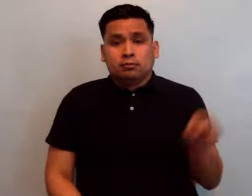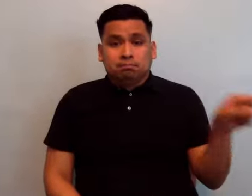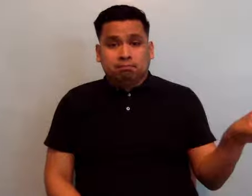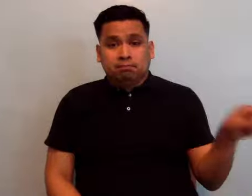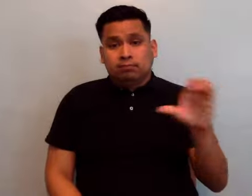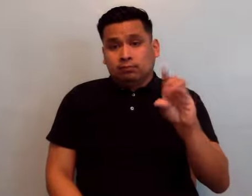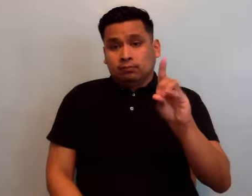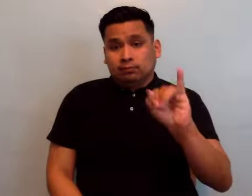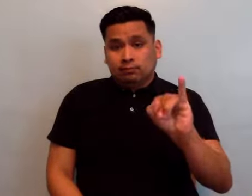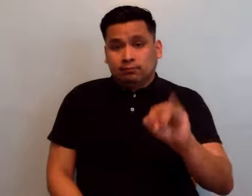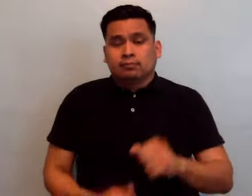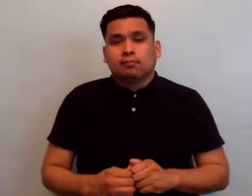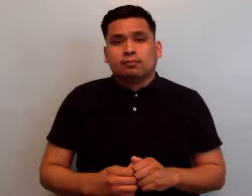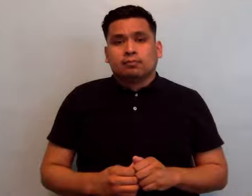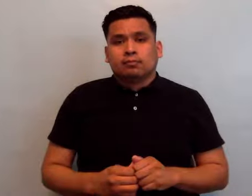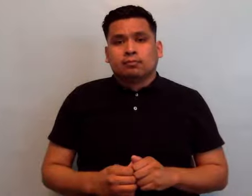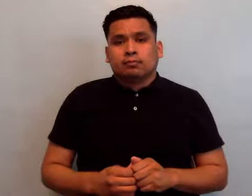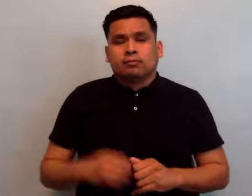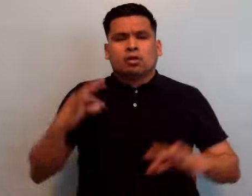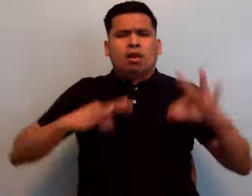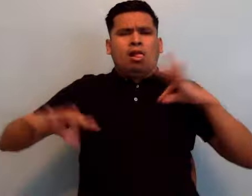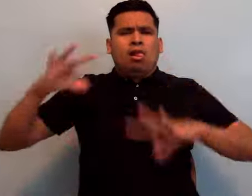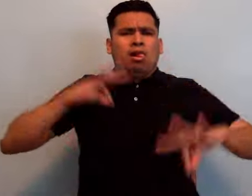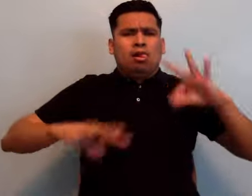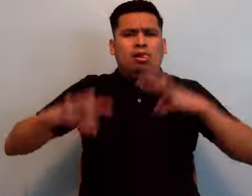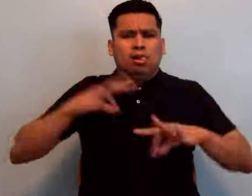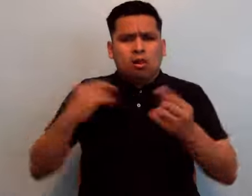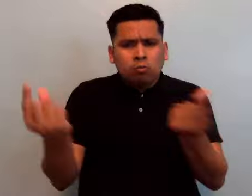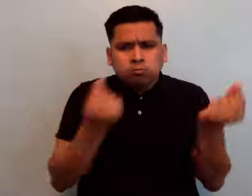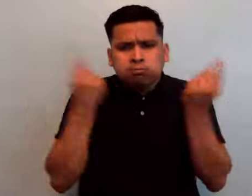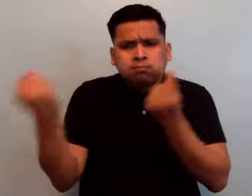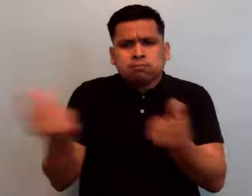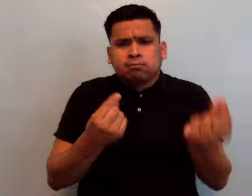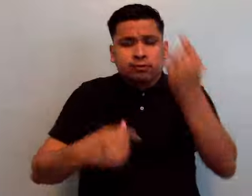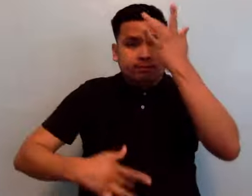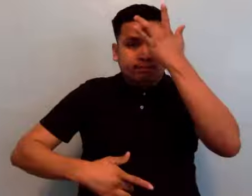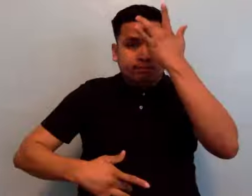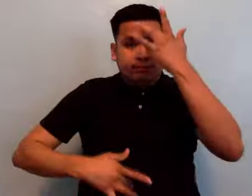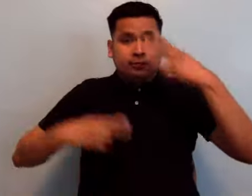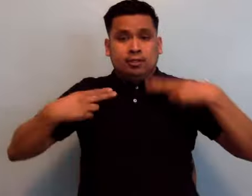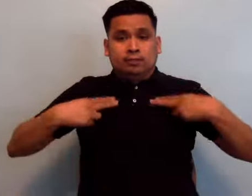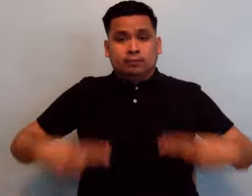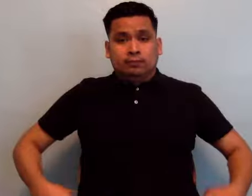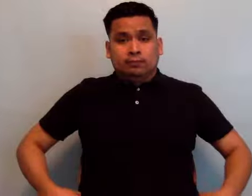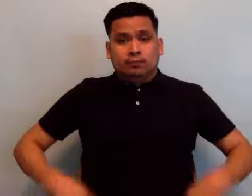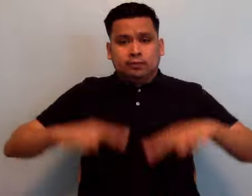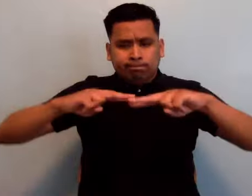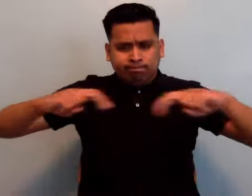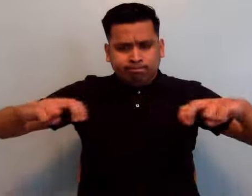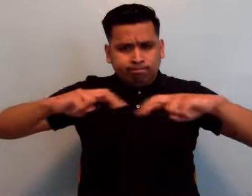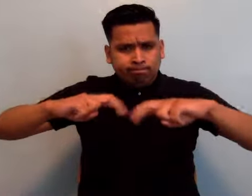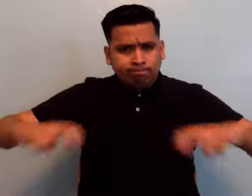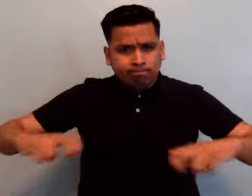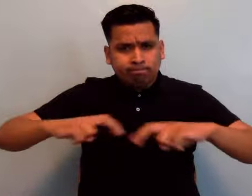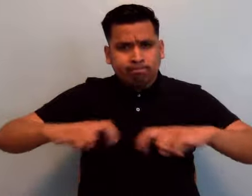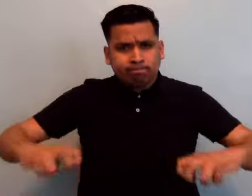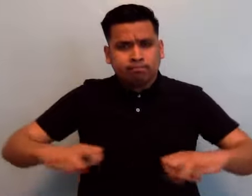A CDI is useful for mental health assessments.